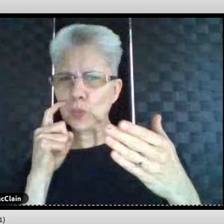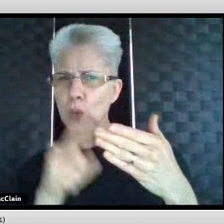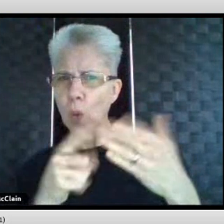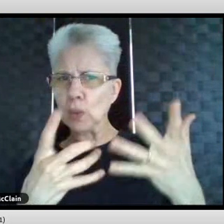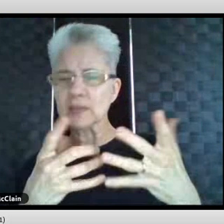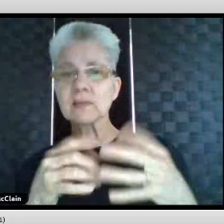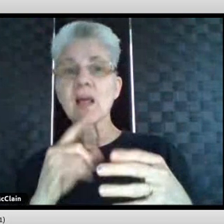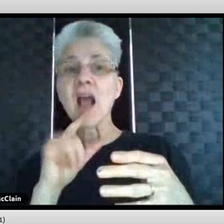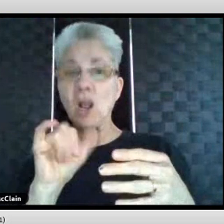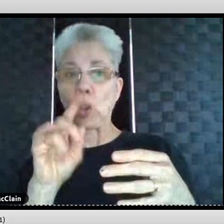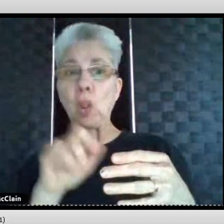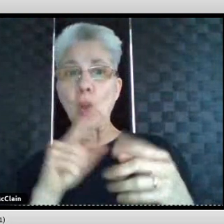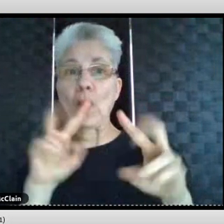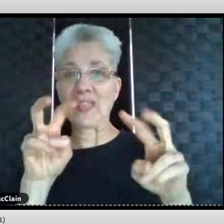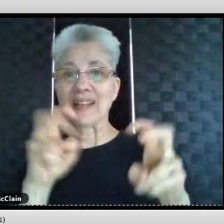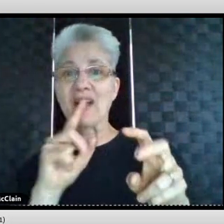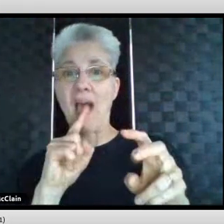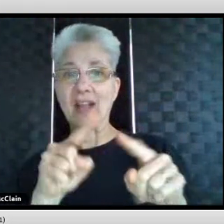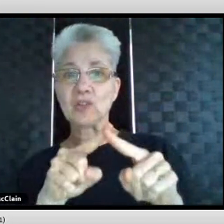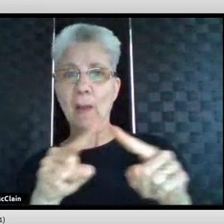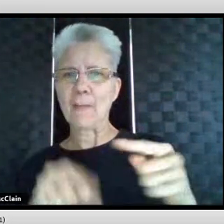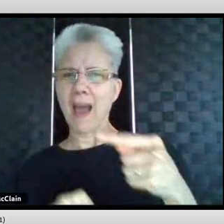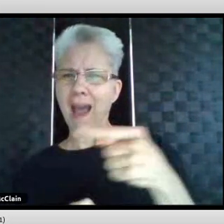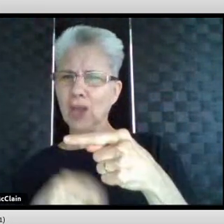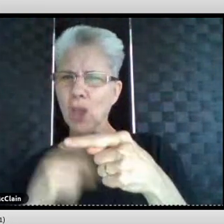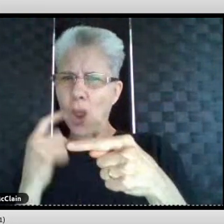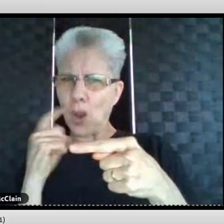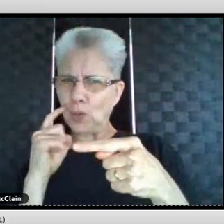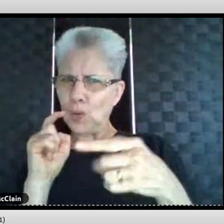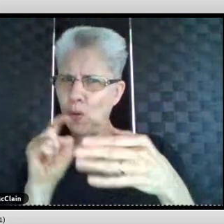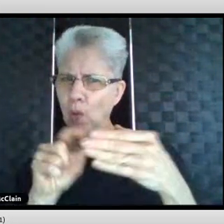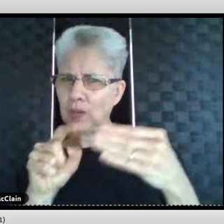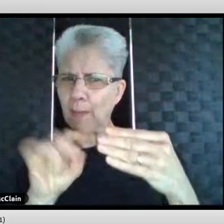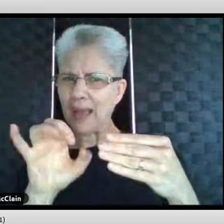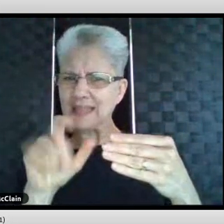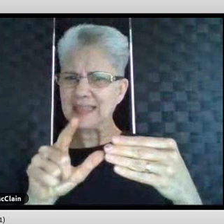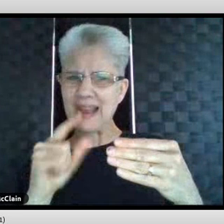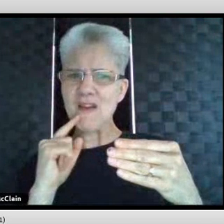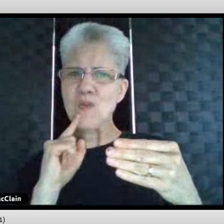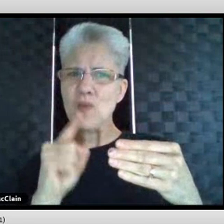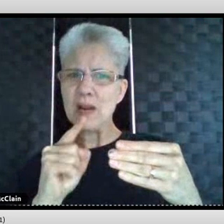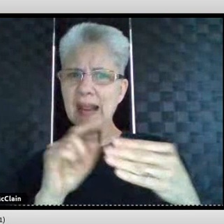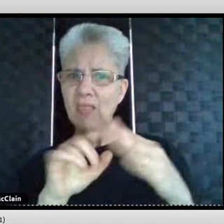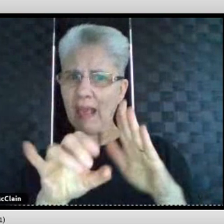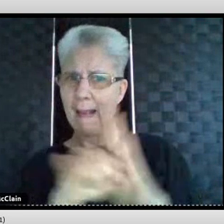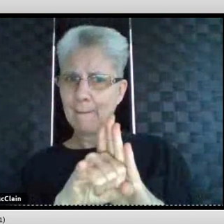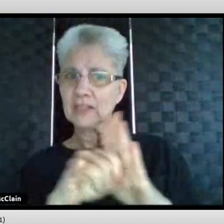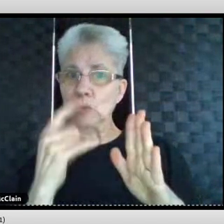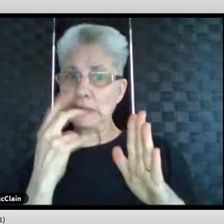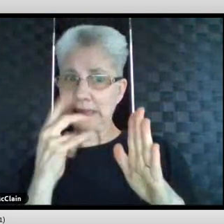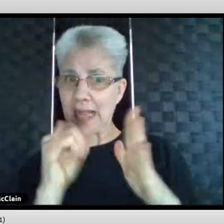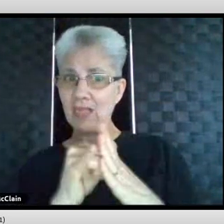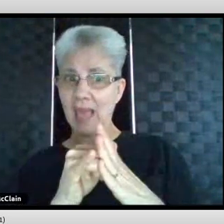There's a clue right in the title actually. But what do you notice about the tail that's there in the image, if you look at that as a head and a tail?